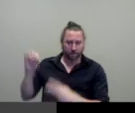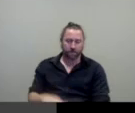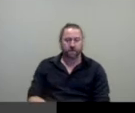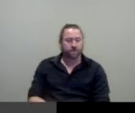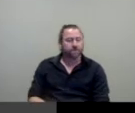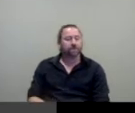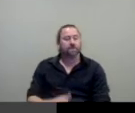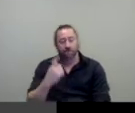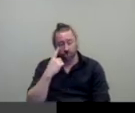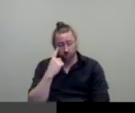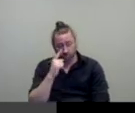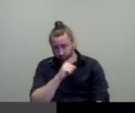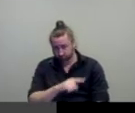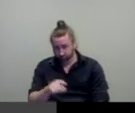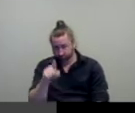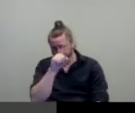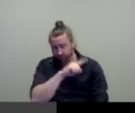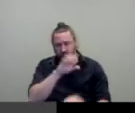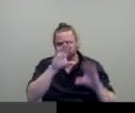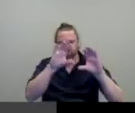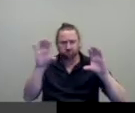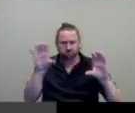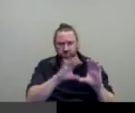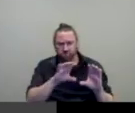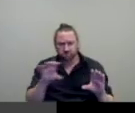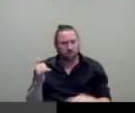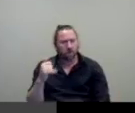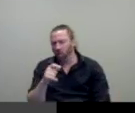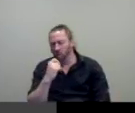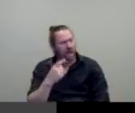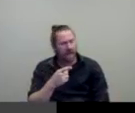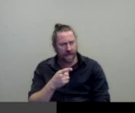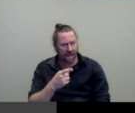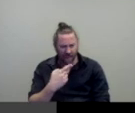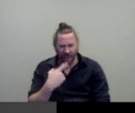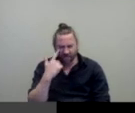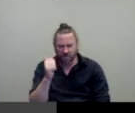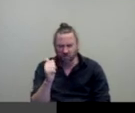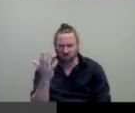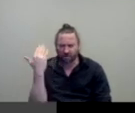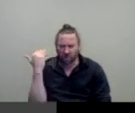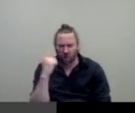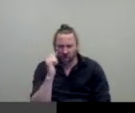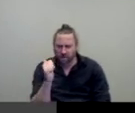if you spend a moment with these artworks you might recognize the source material